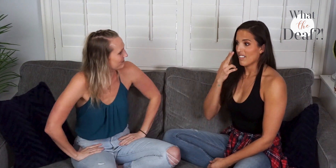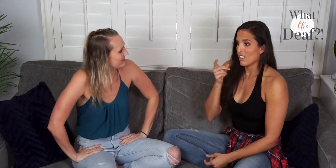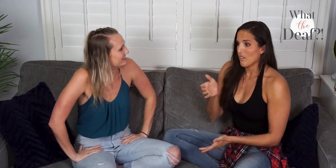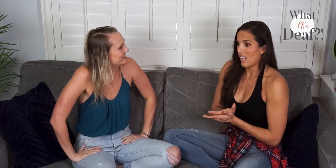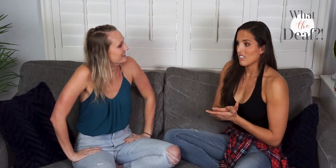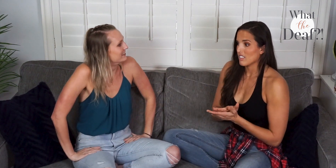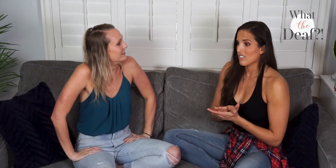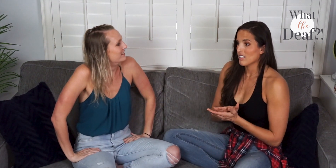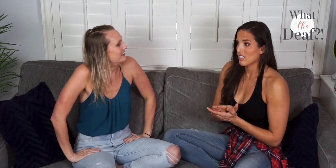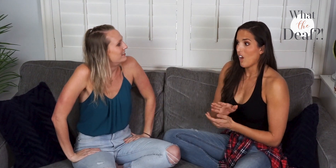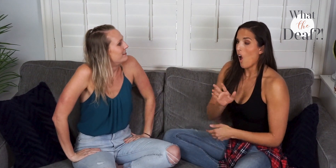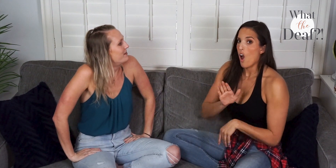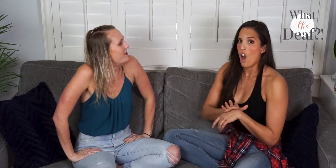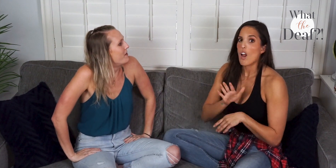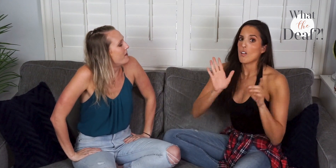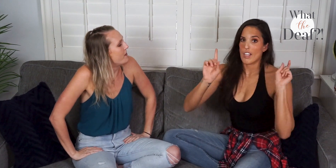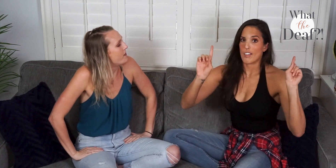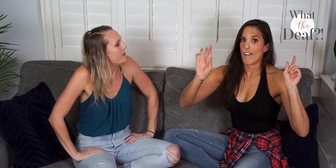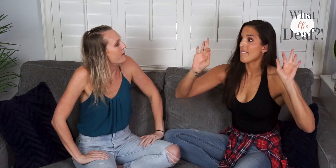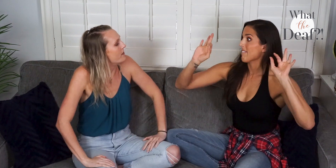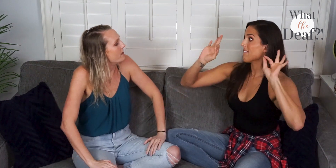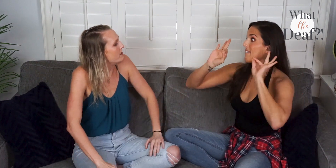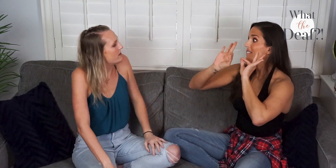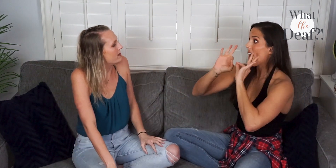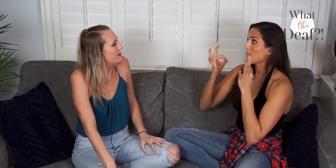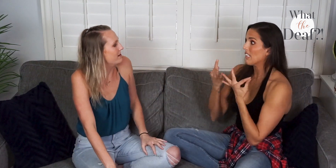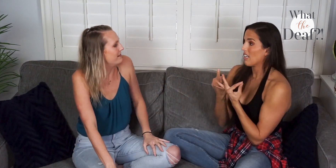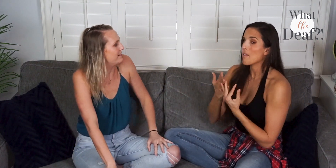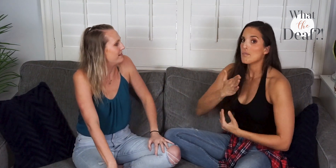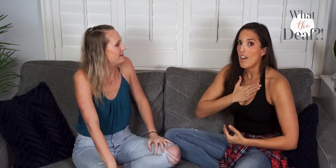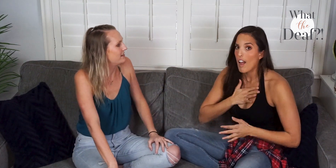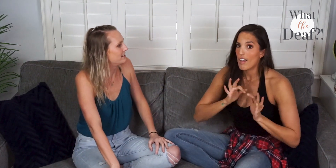Well, now that you ask. Okay, family...